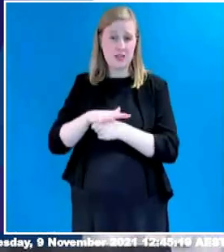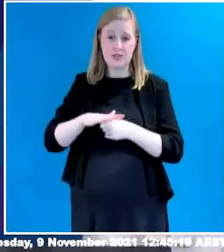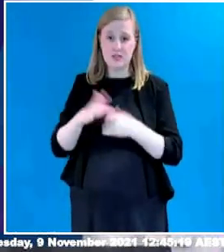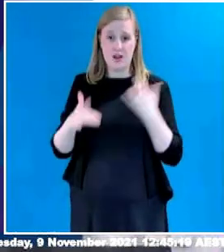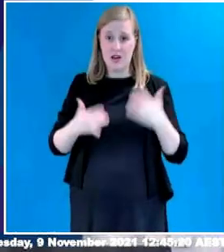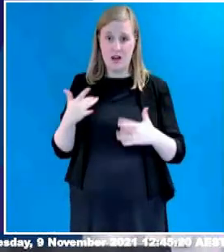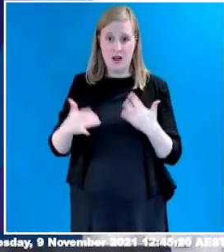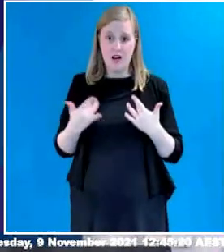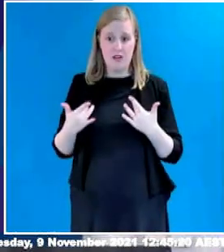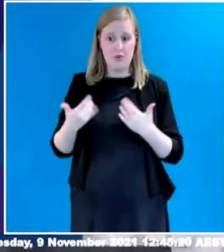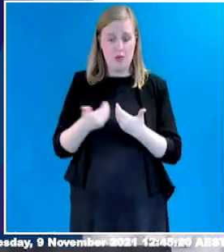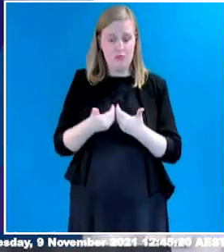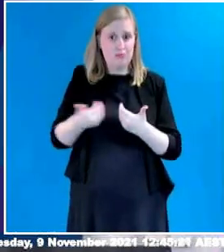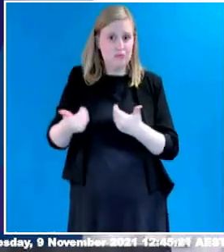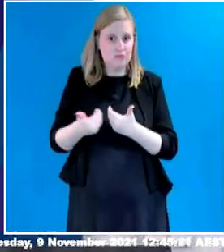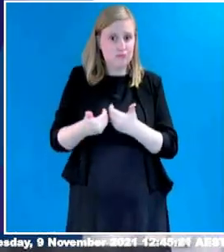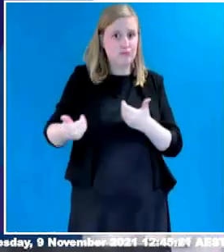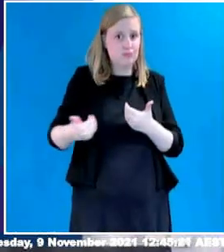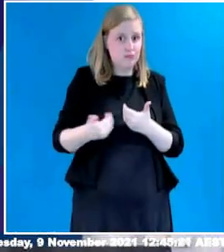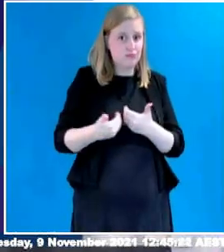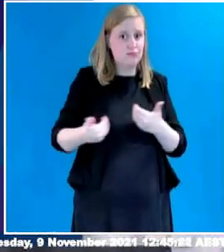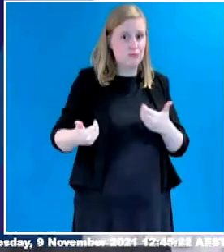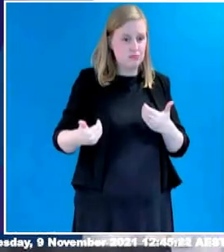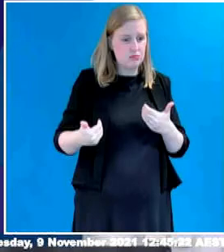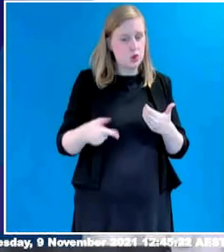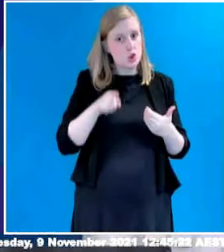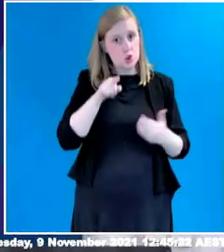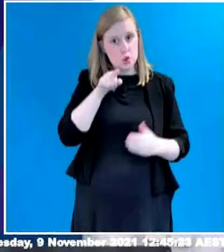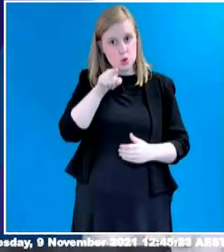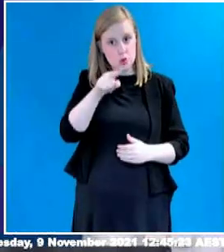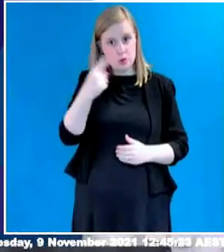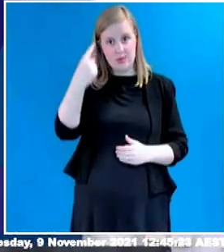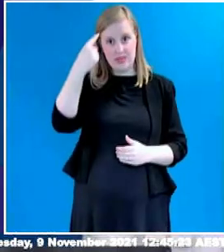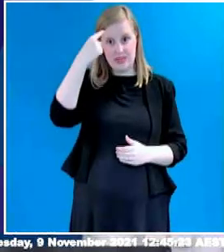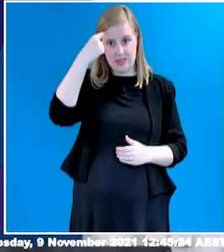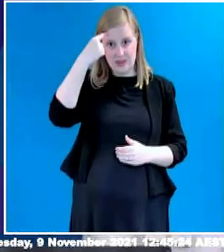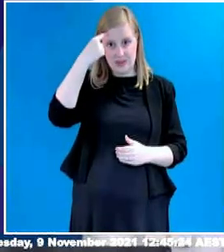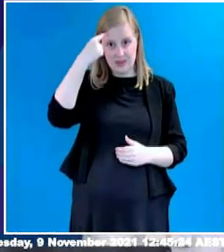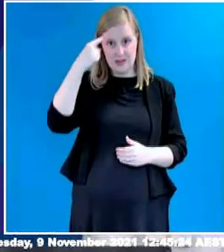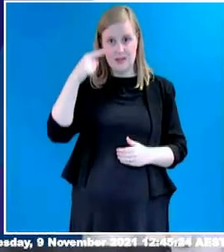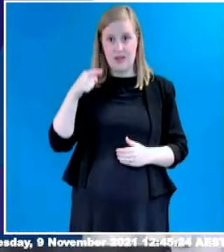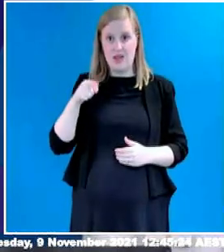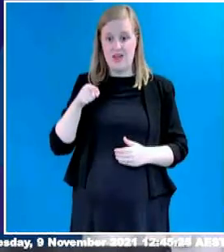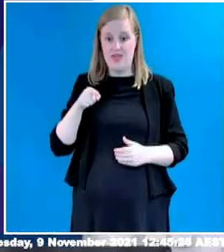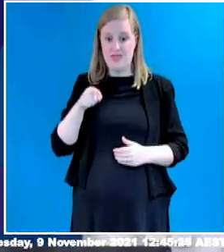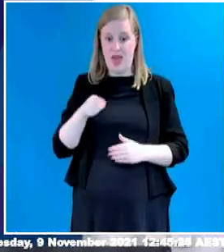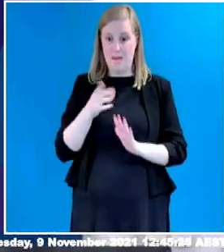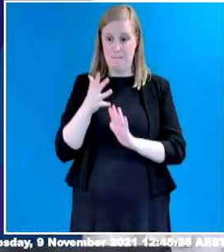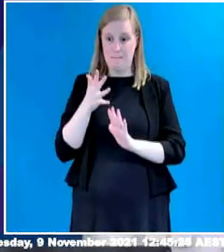Do you think that is a contributing factor to the lack of disabled leaders